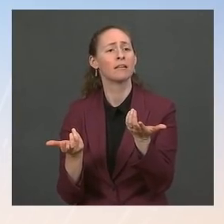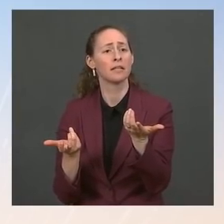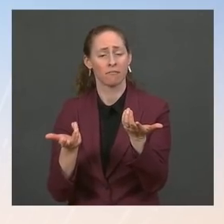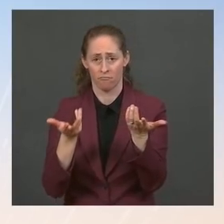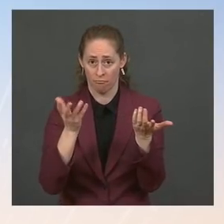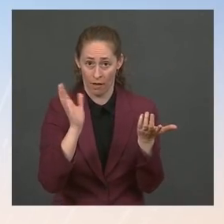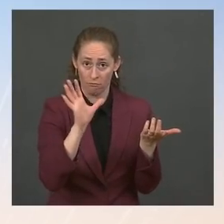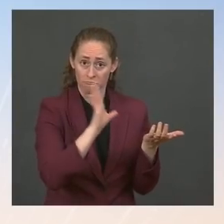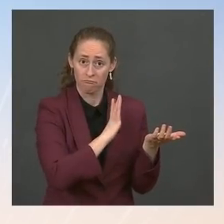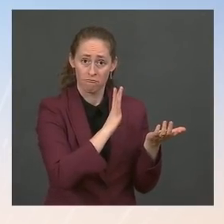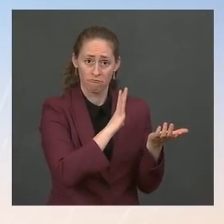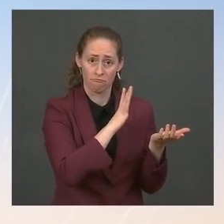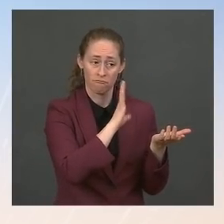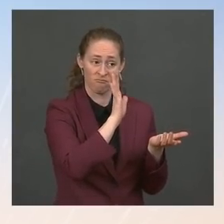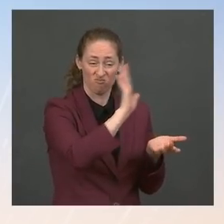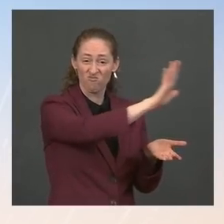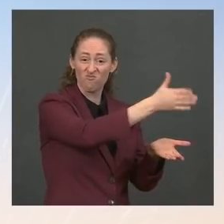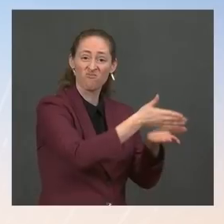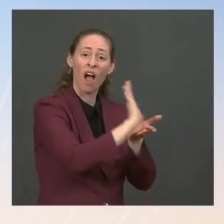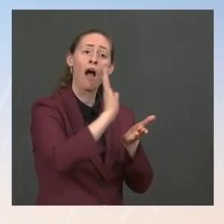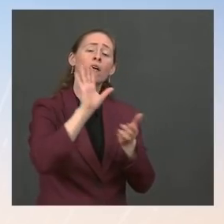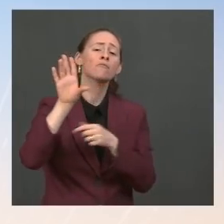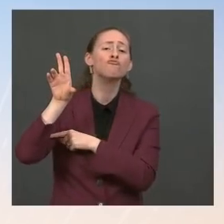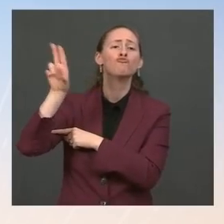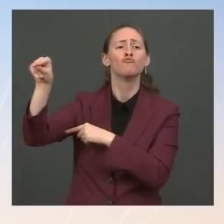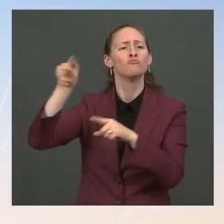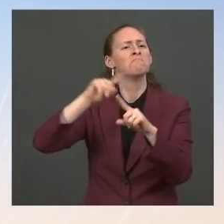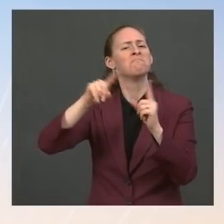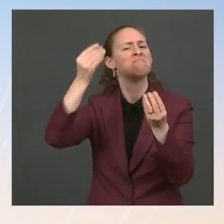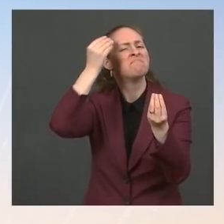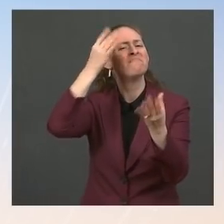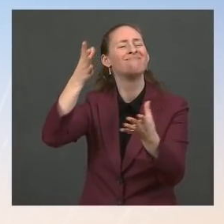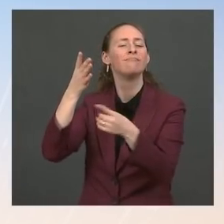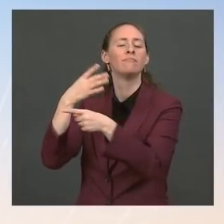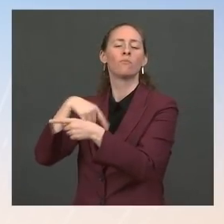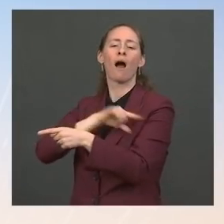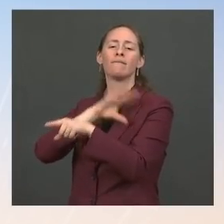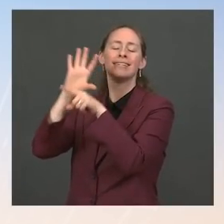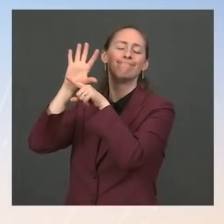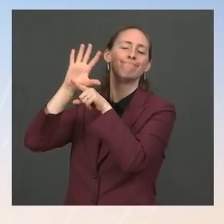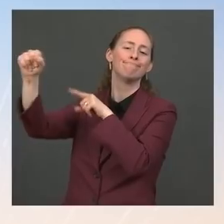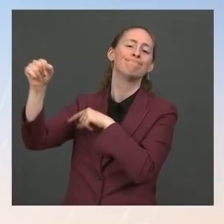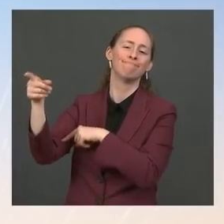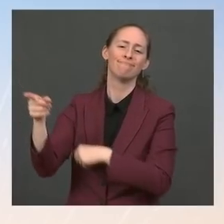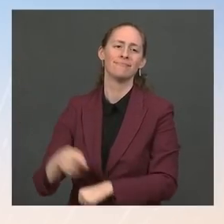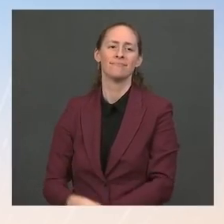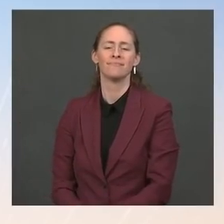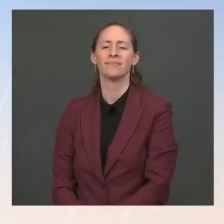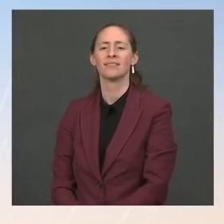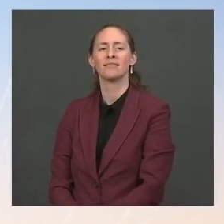The Press: Thank you. And how many Republicans should we expect to see at the signing ceremony here on Monday? Ms. Psaki: We will see.